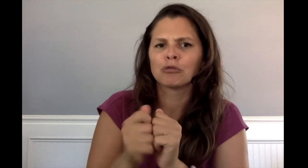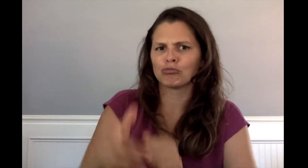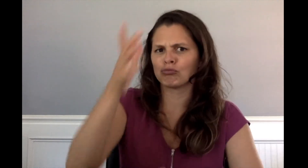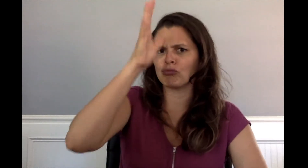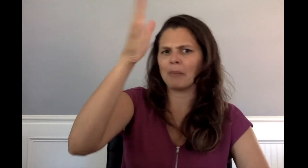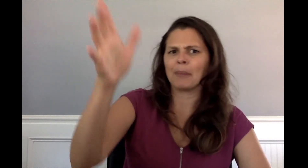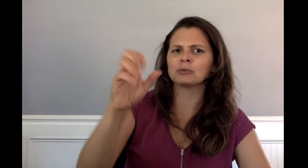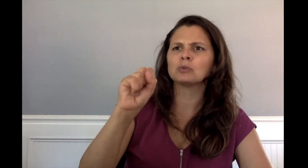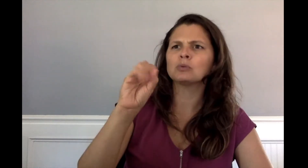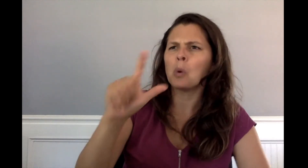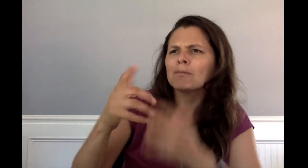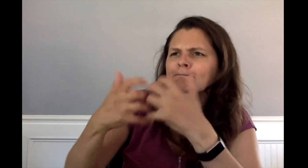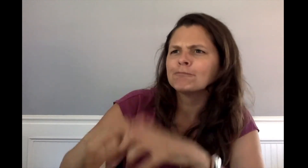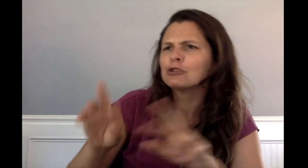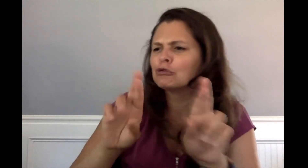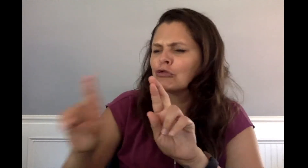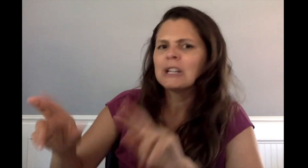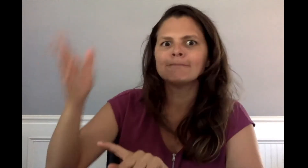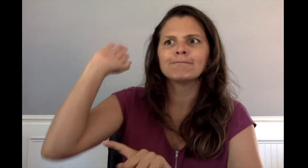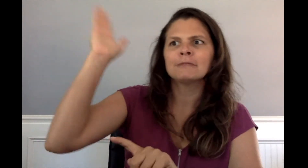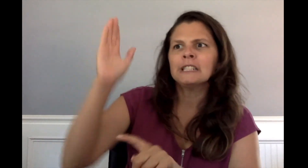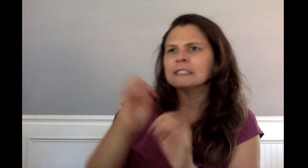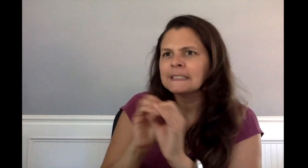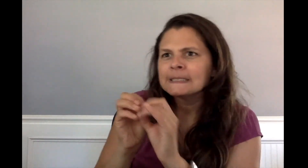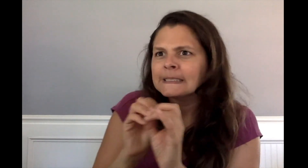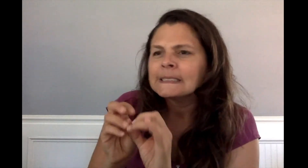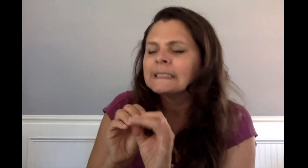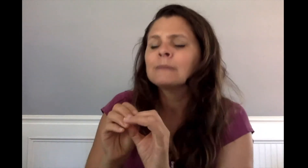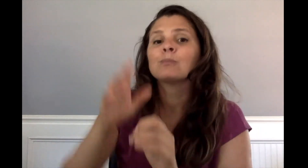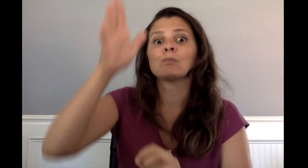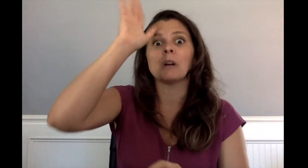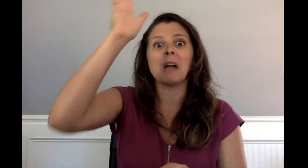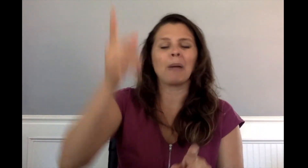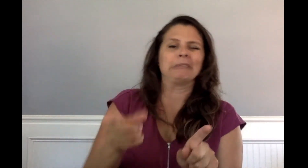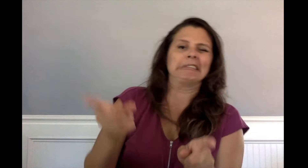as he sat in a chair and finished writing his speech,